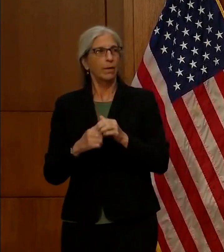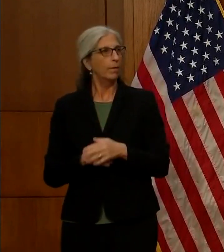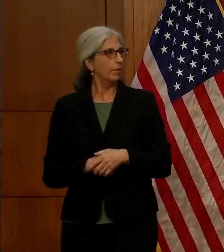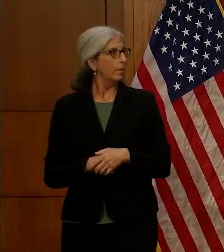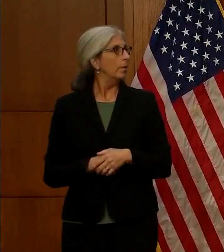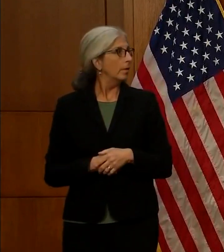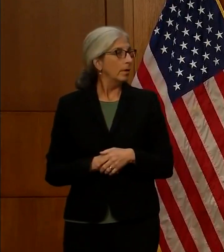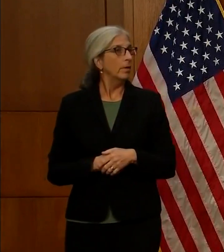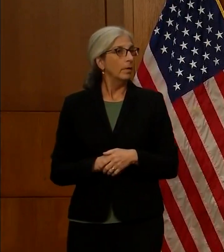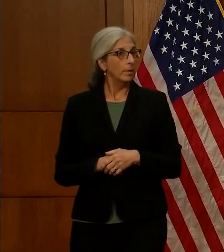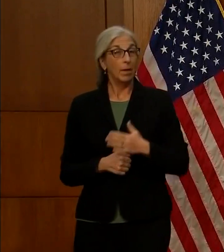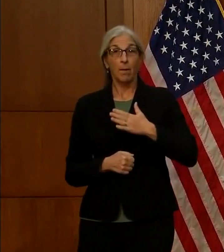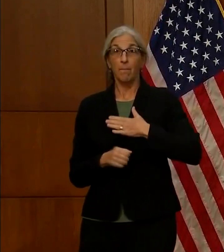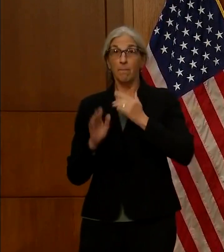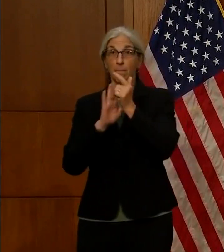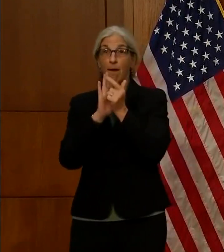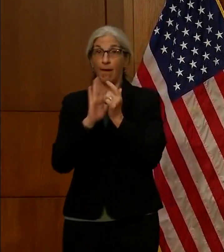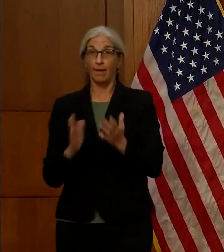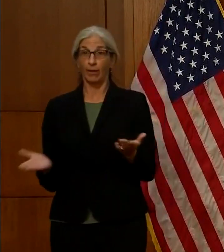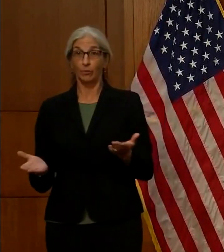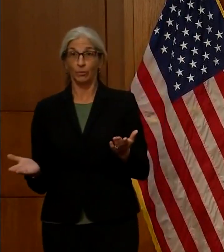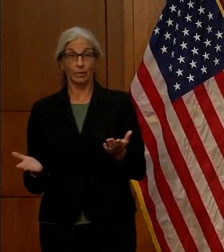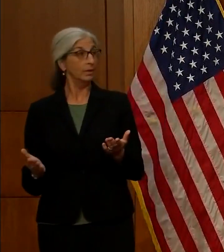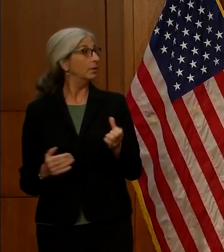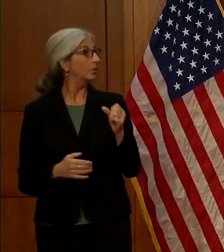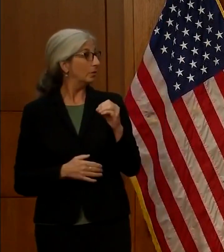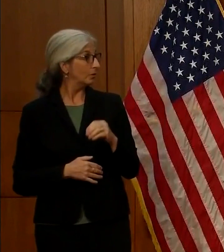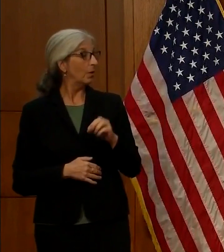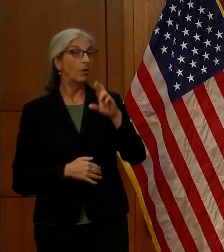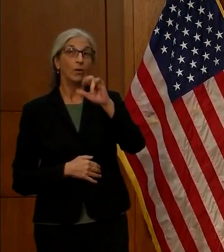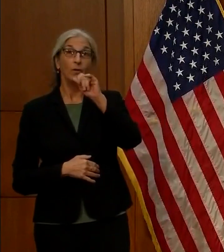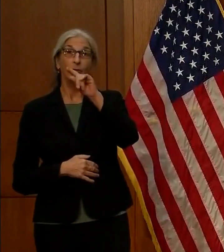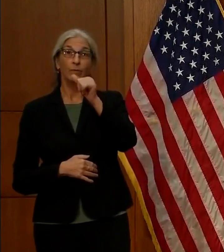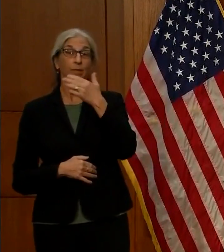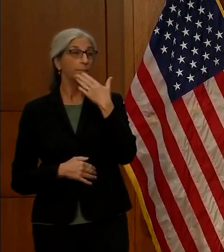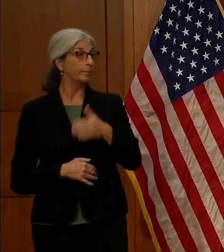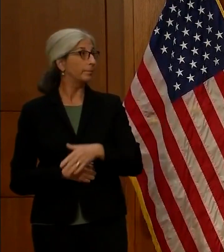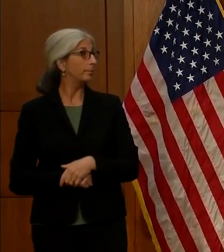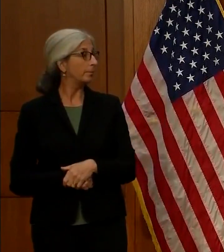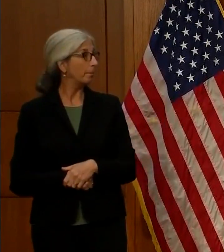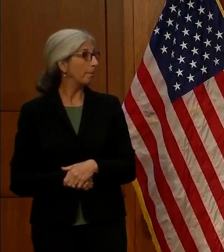MECHANISM YOU CAN BE. YEAH READ